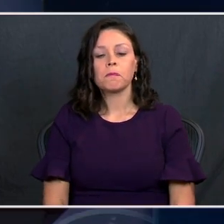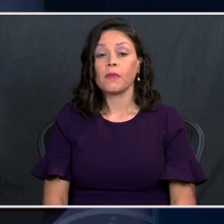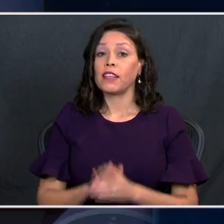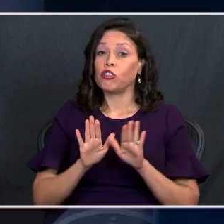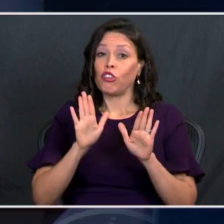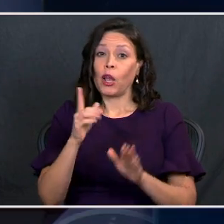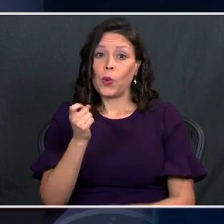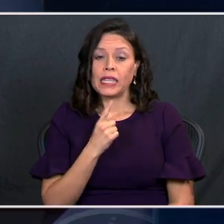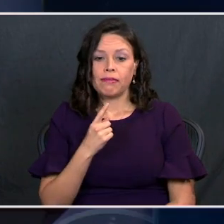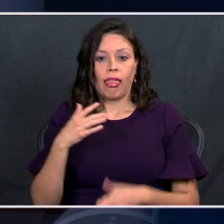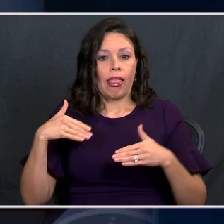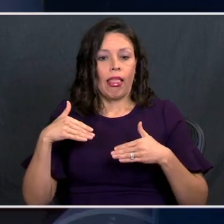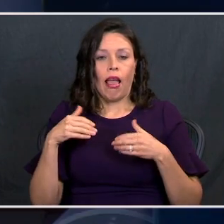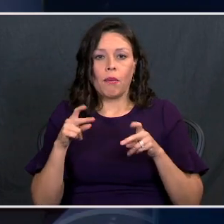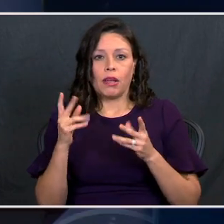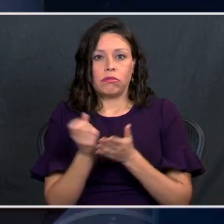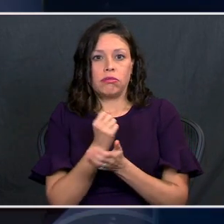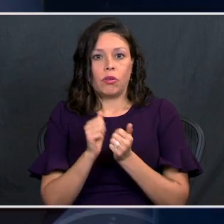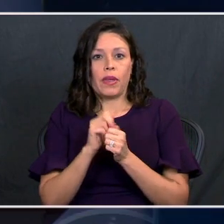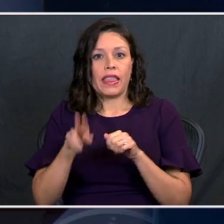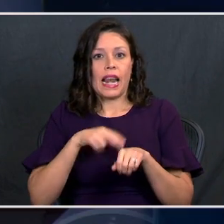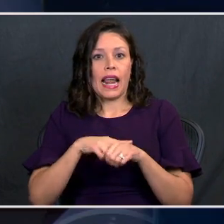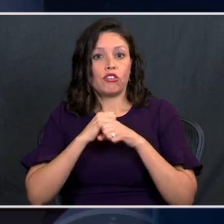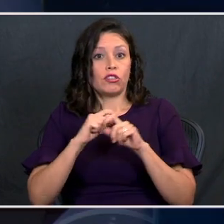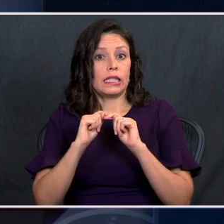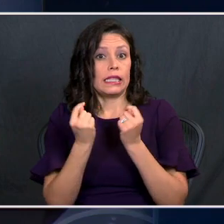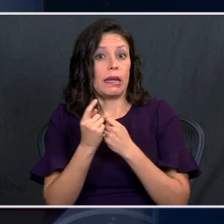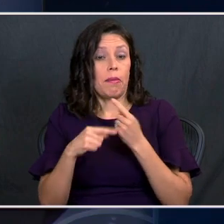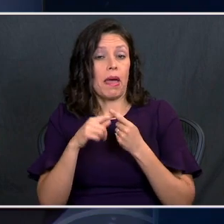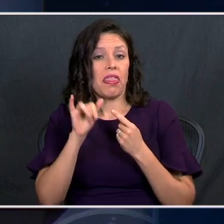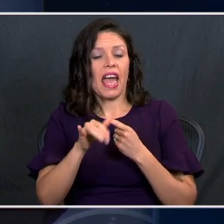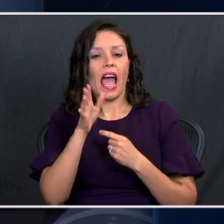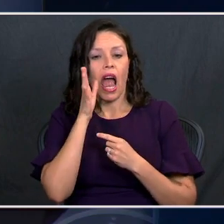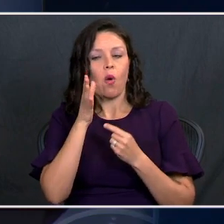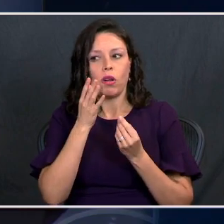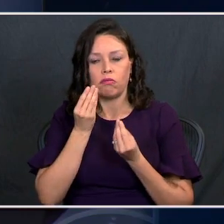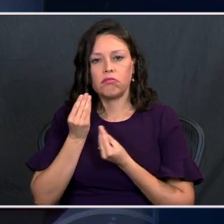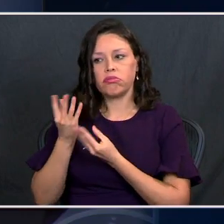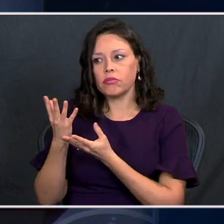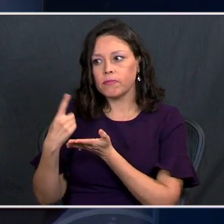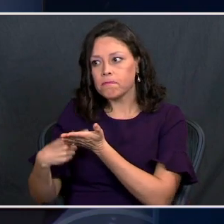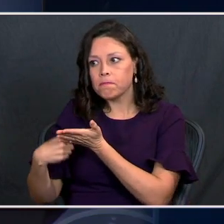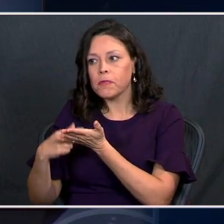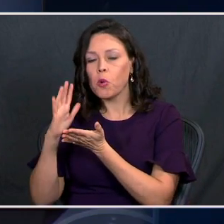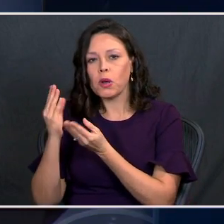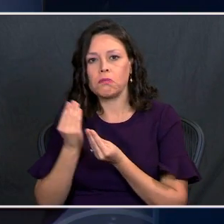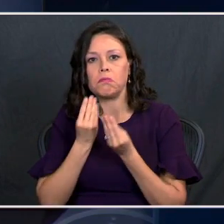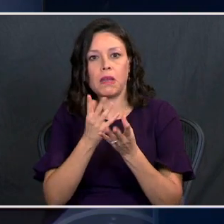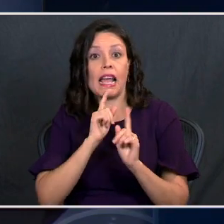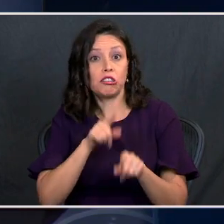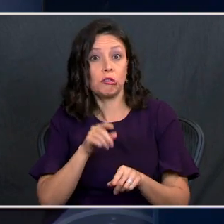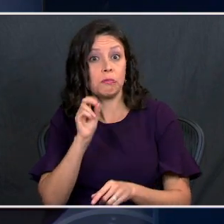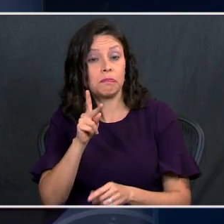I haven't had the opportunity to speak with our national security team about it. I'm happy to take it and see if we can get to you more -- something more specific. Go ahead.